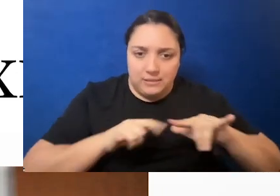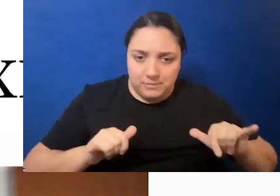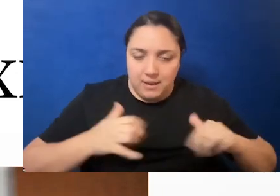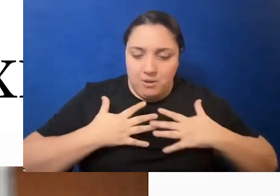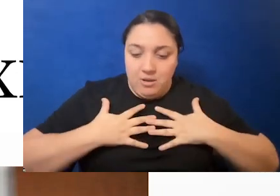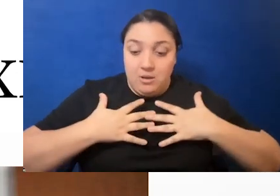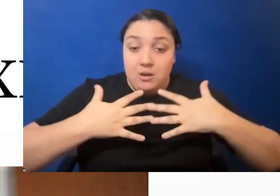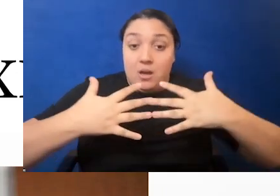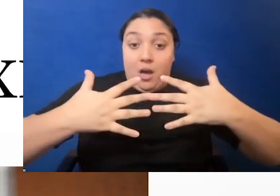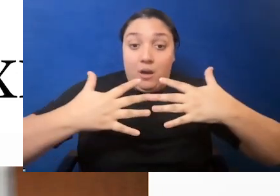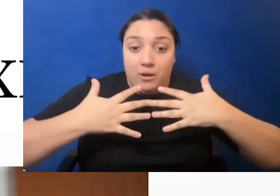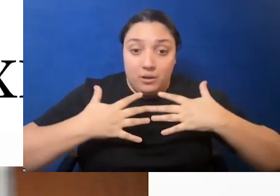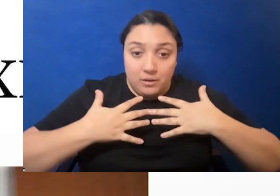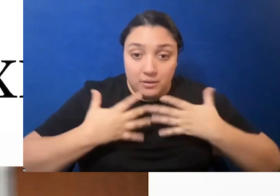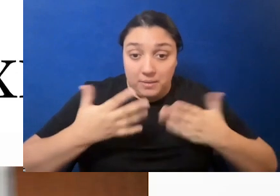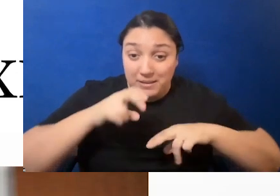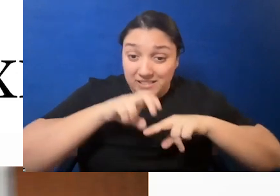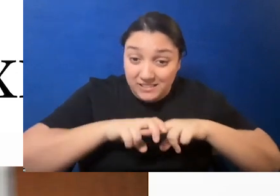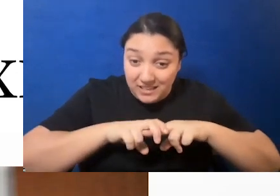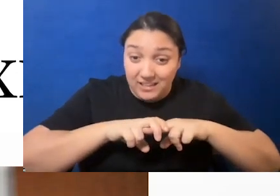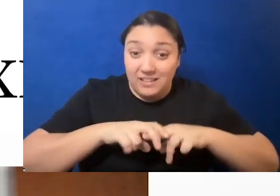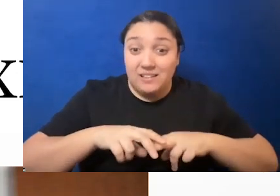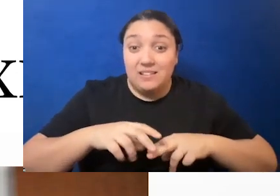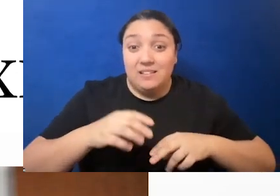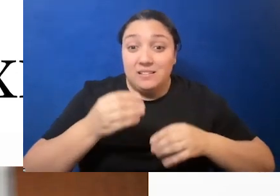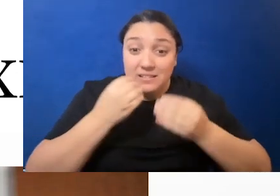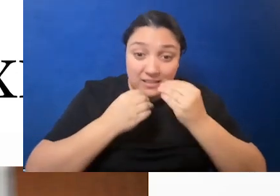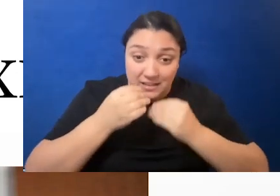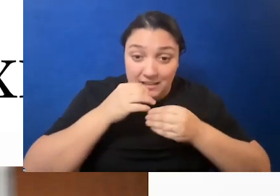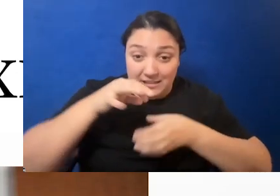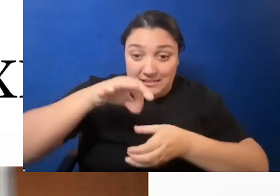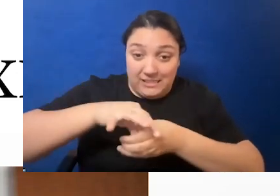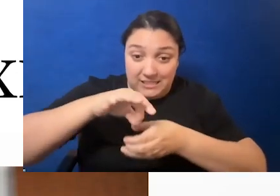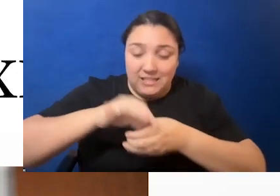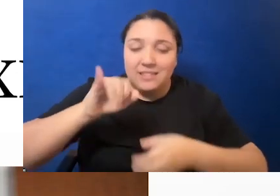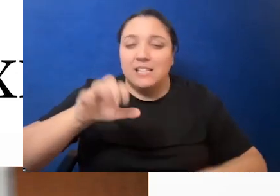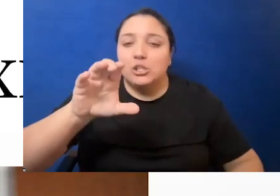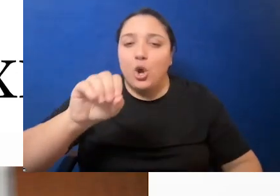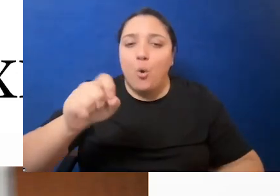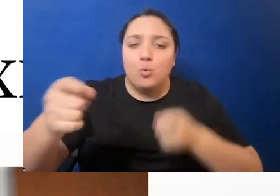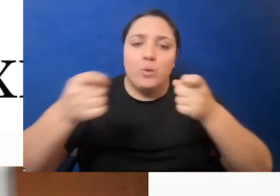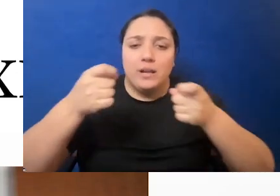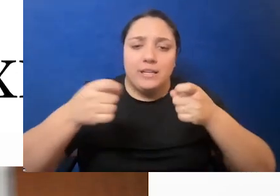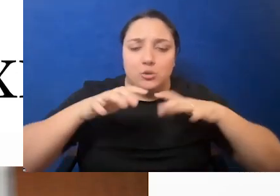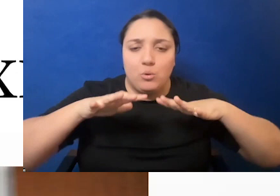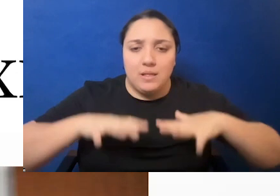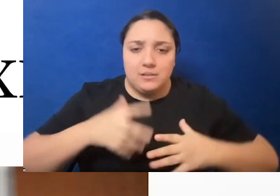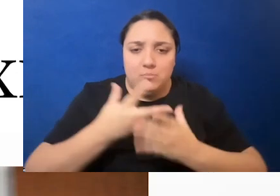ACTIVITY, SITTING DOWN HAVING A SNACK OR A CUP OF TEA IS CO-REGULATION AND IT IS RELAXING BOTH OF YOU.